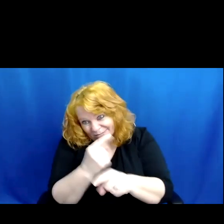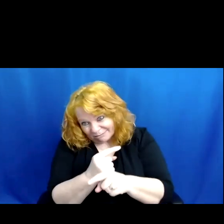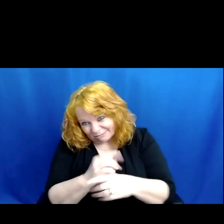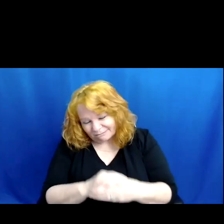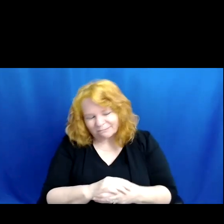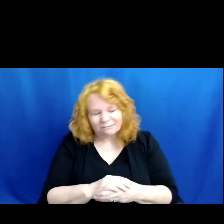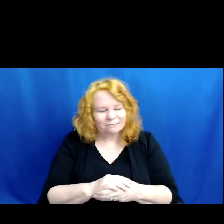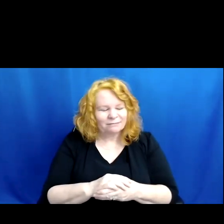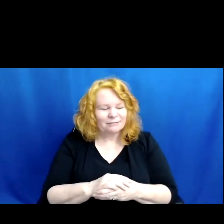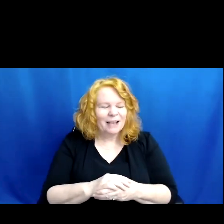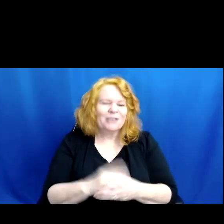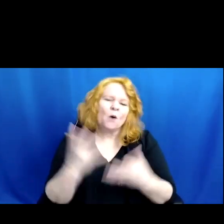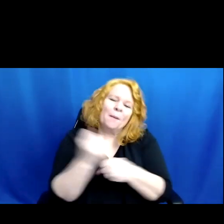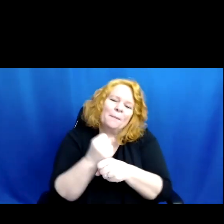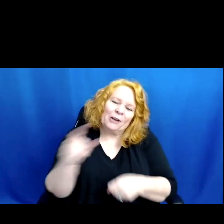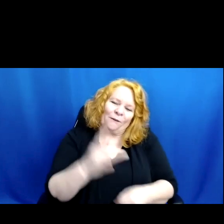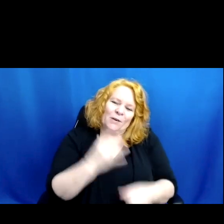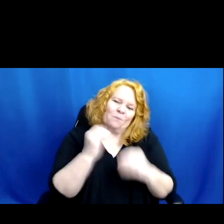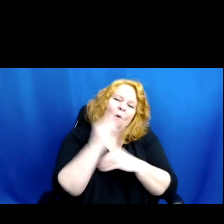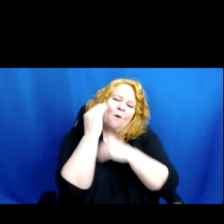confidence to have a go at home and create stories yourself.